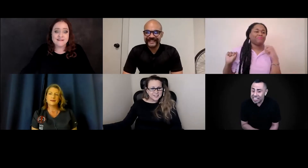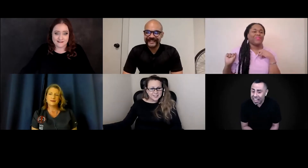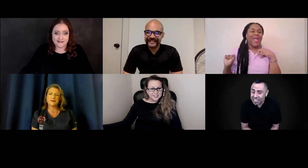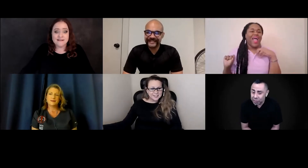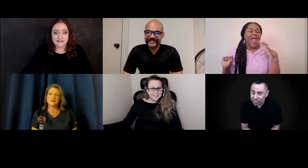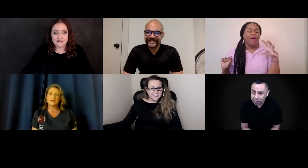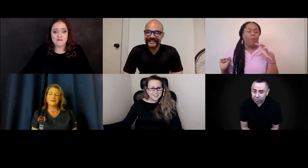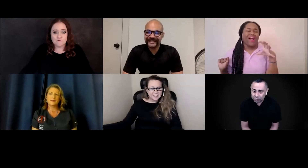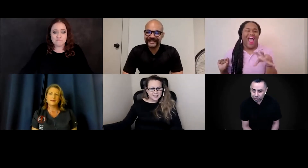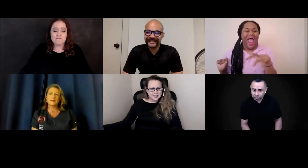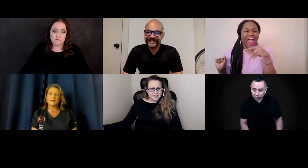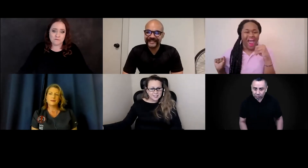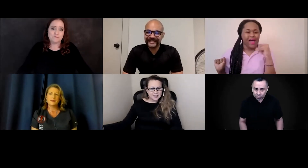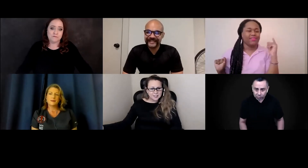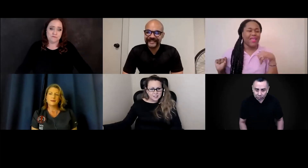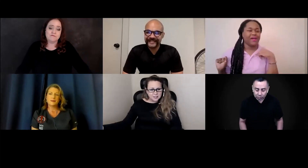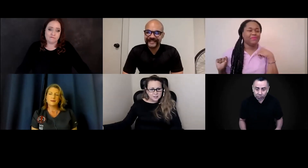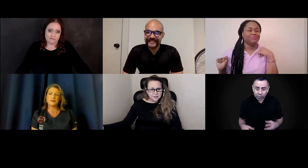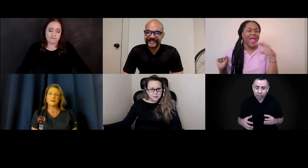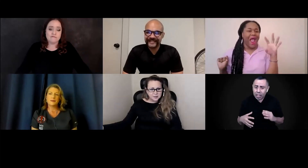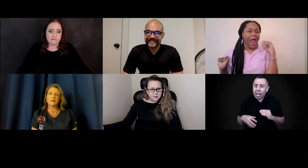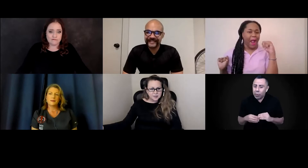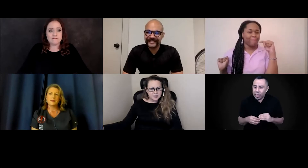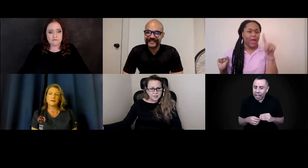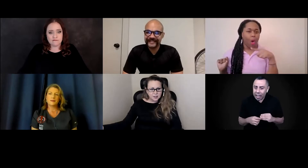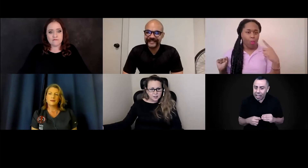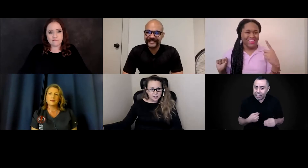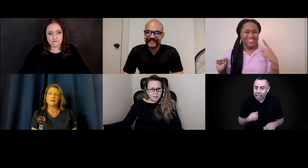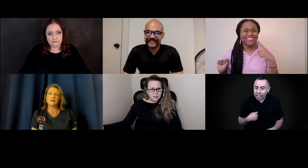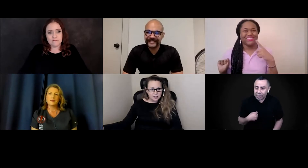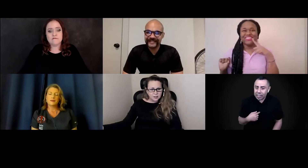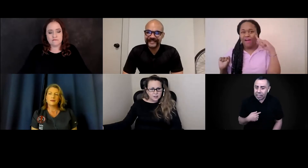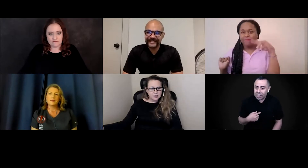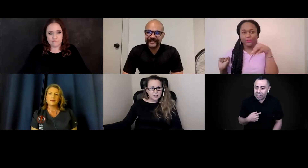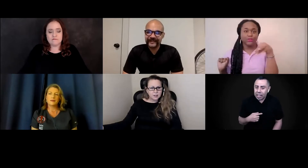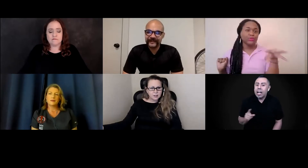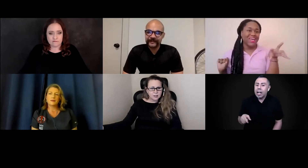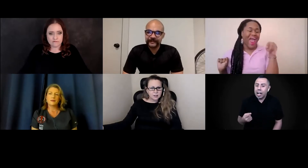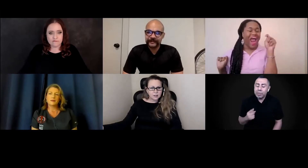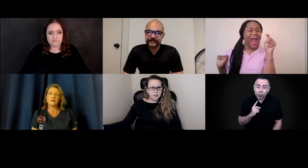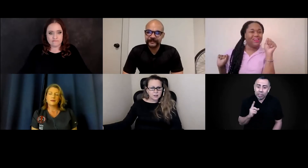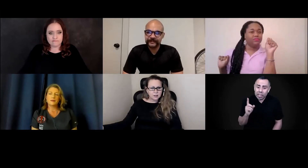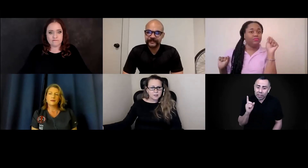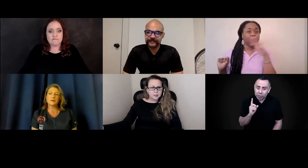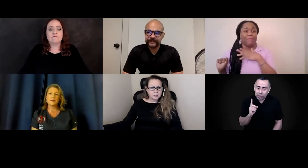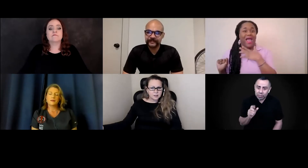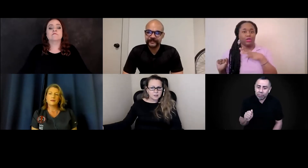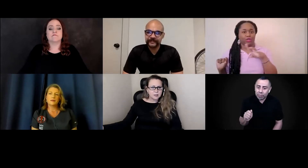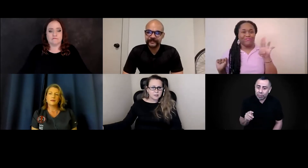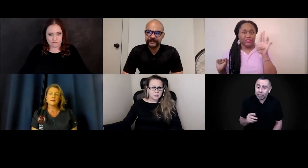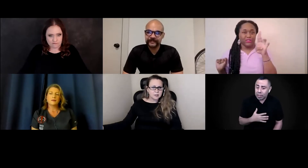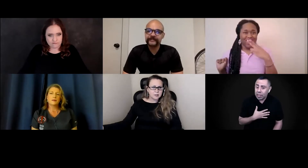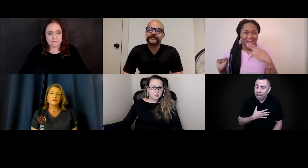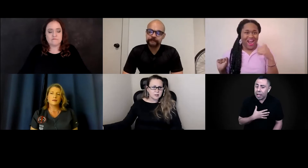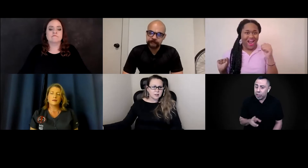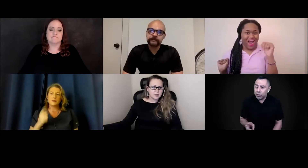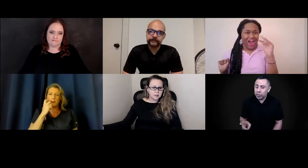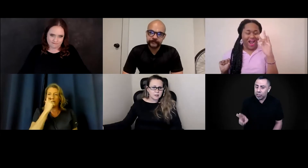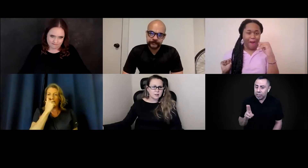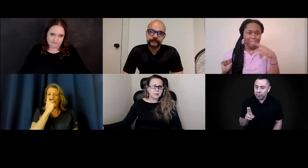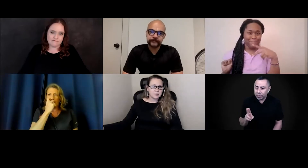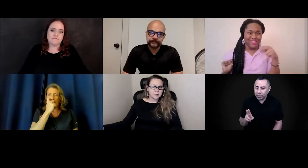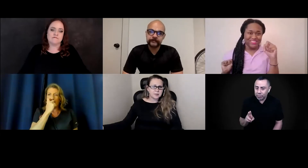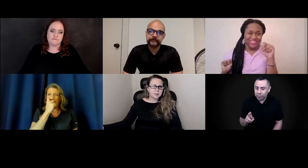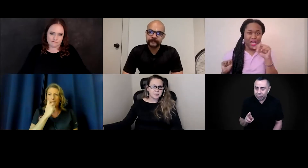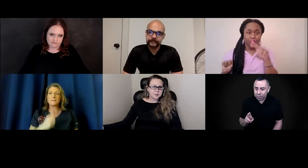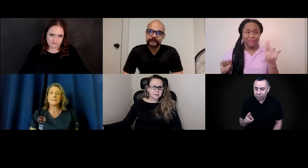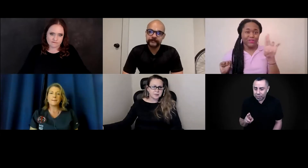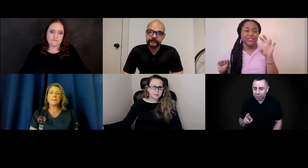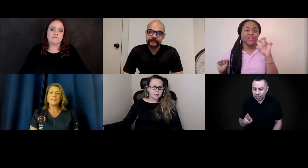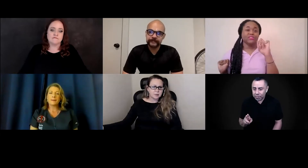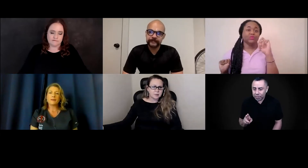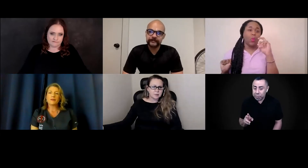I want to add that I'm the only deaf student at my university.